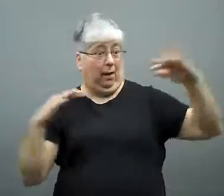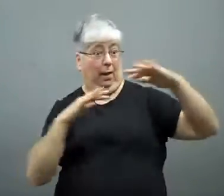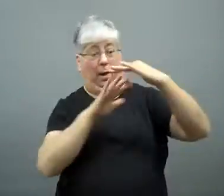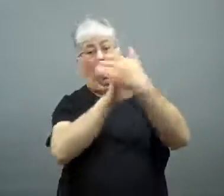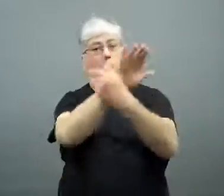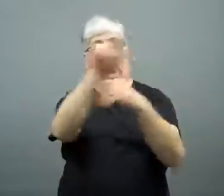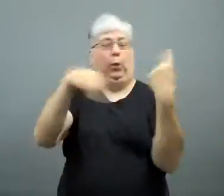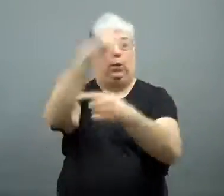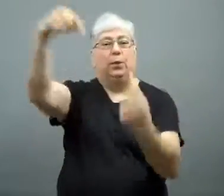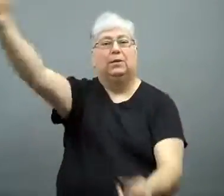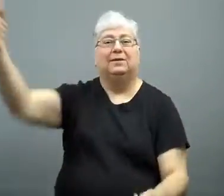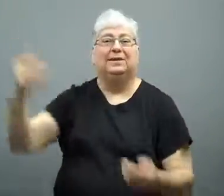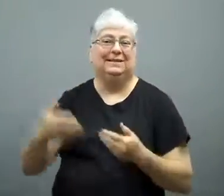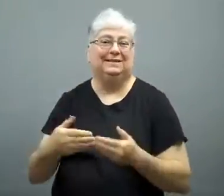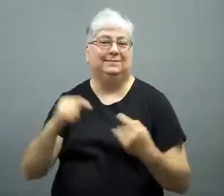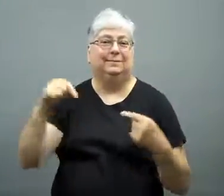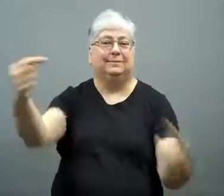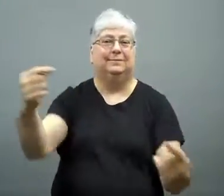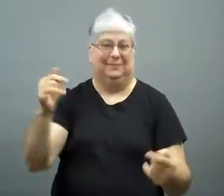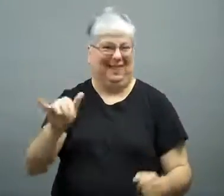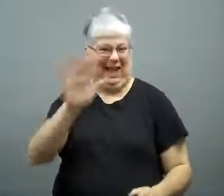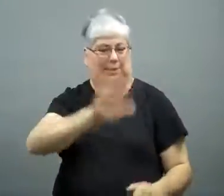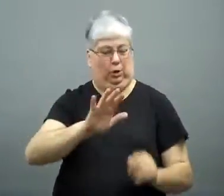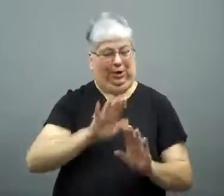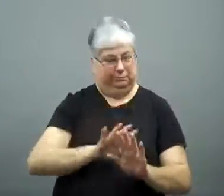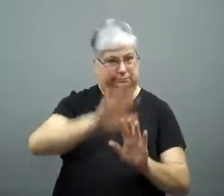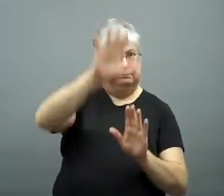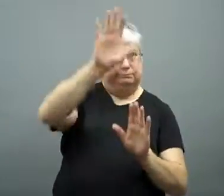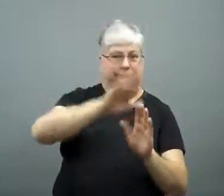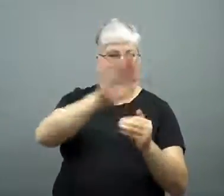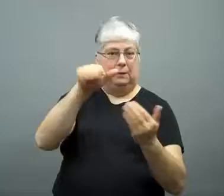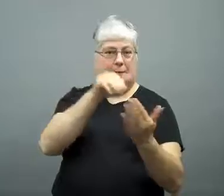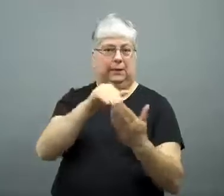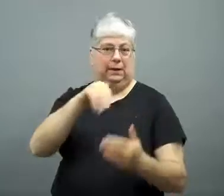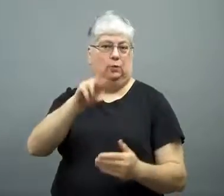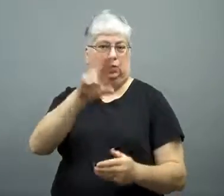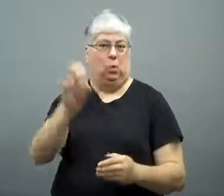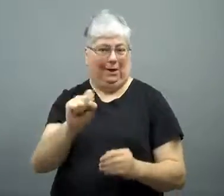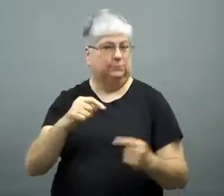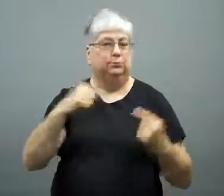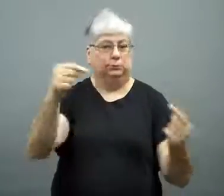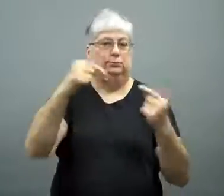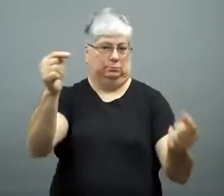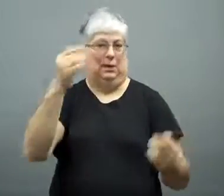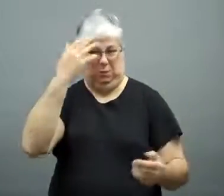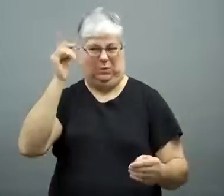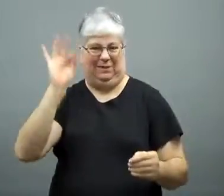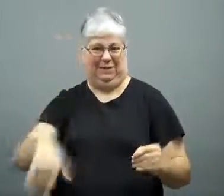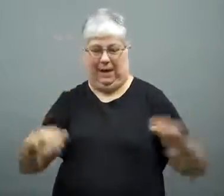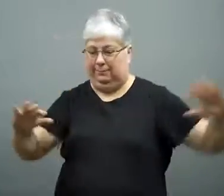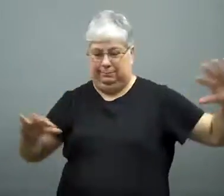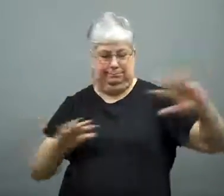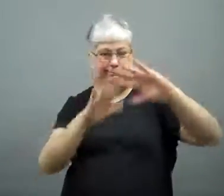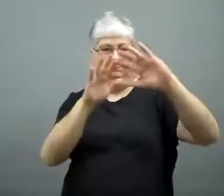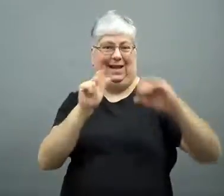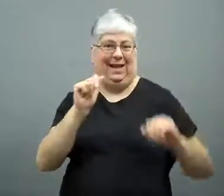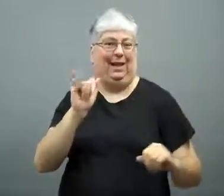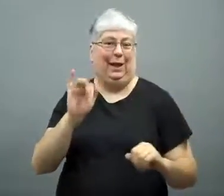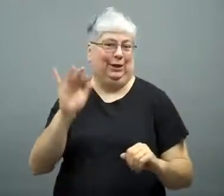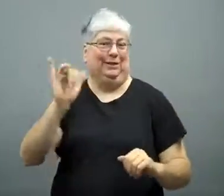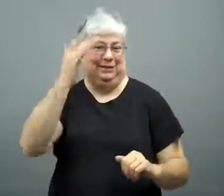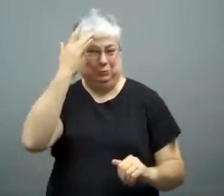When the two fronts collide, it creates conditions ripe for tornadoes.